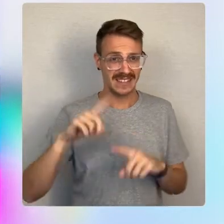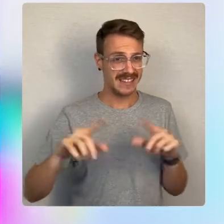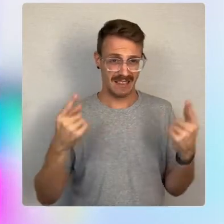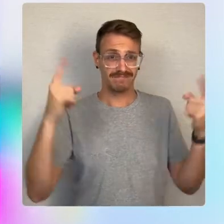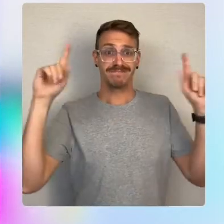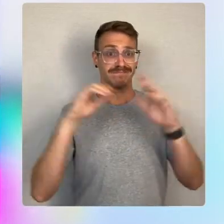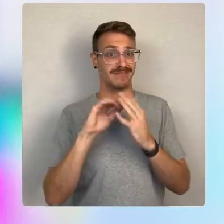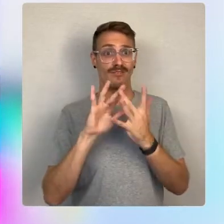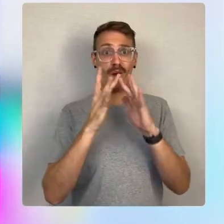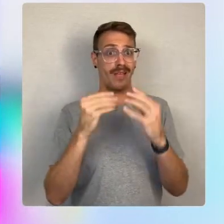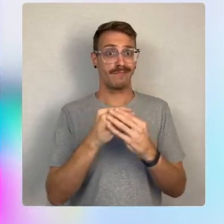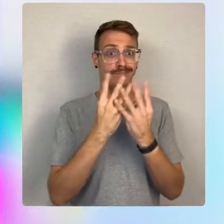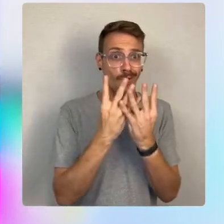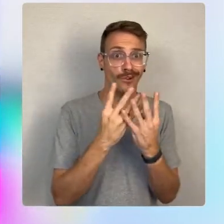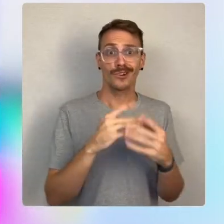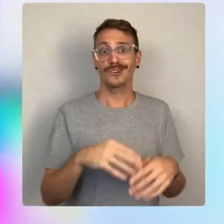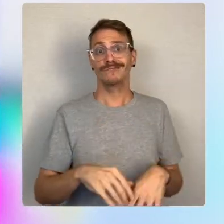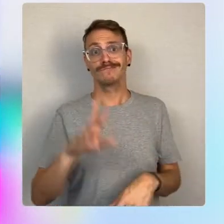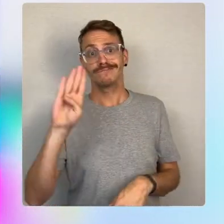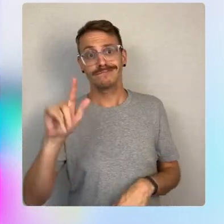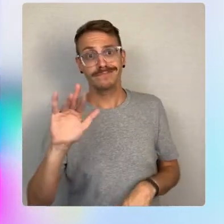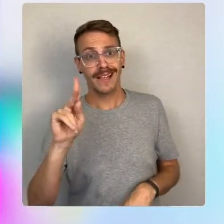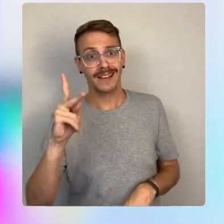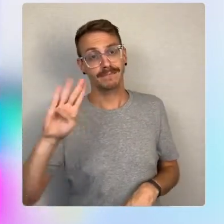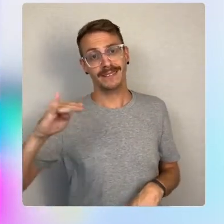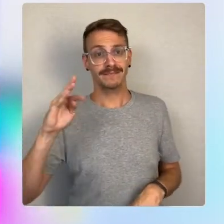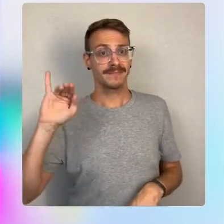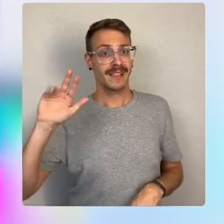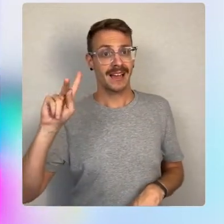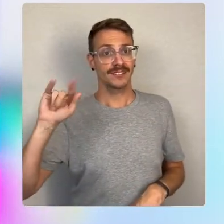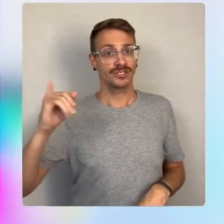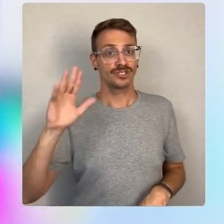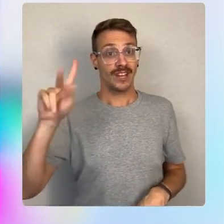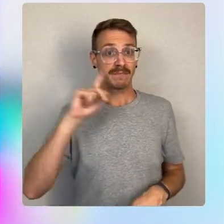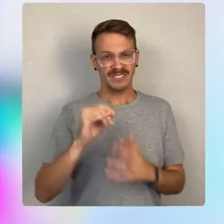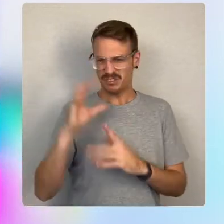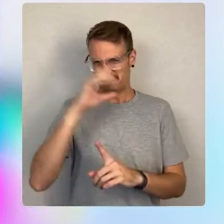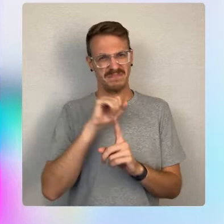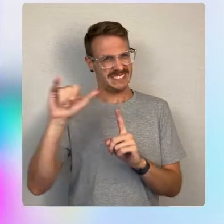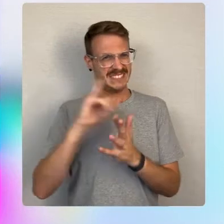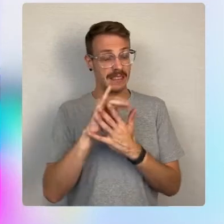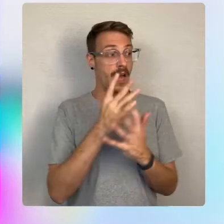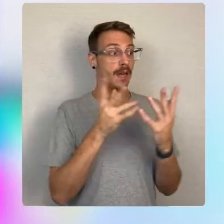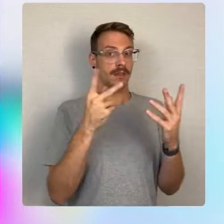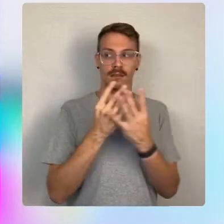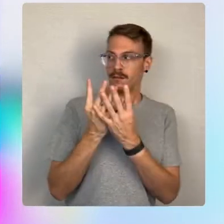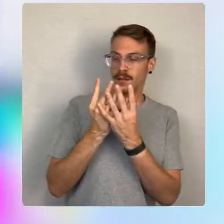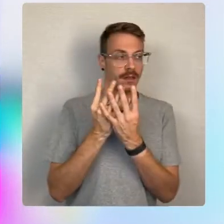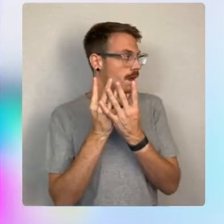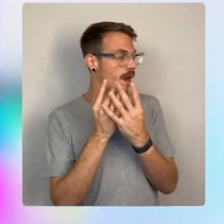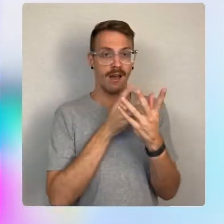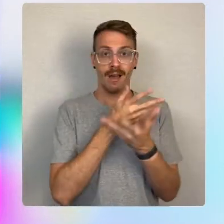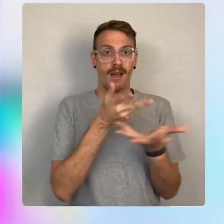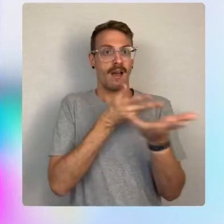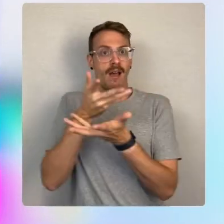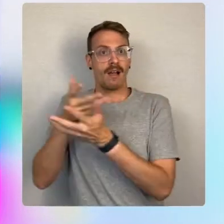in online poker, blackjack, whatever, because you've missed those personal interactions that you get between players, and the Meta Avatars SDK